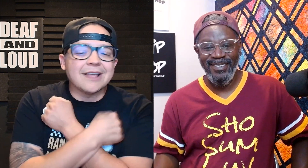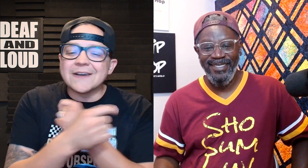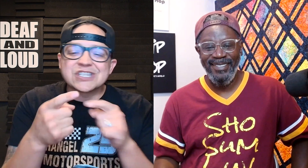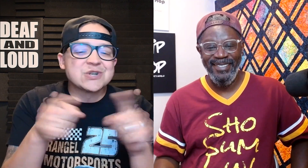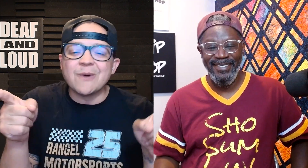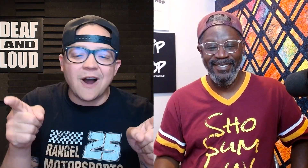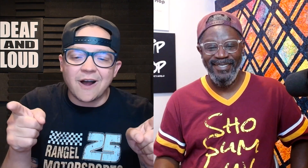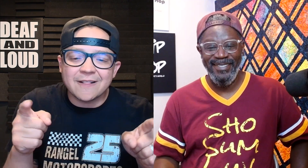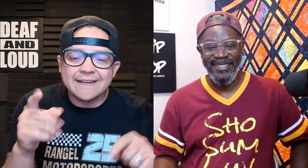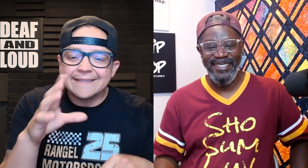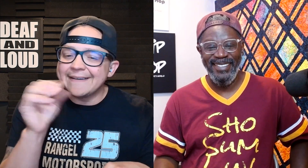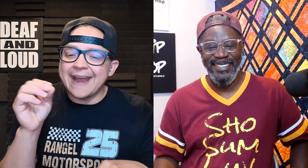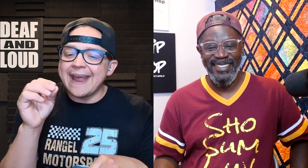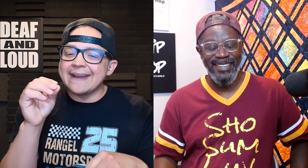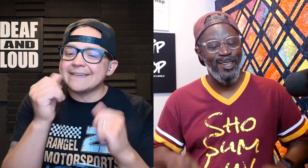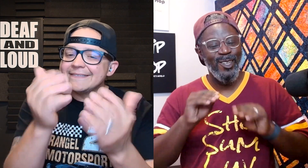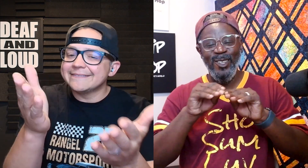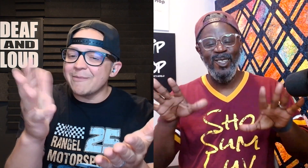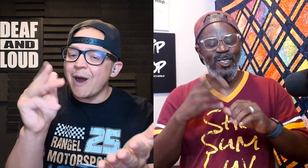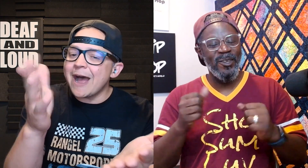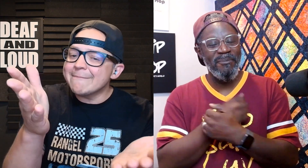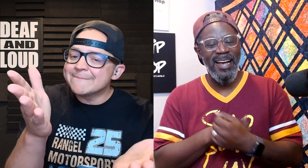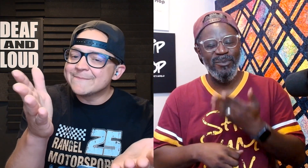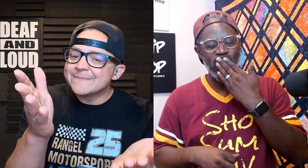love to you all and, Wawa? - Sho sum luv!